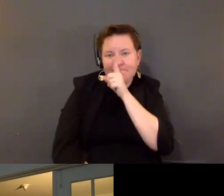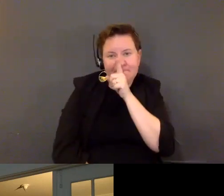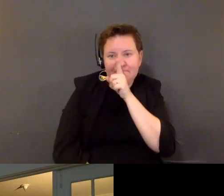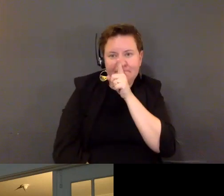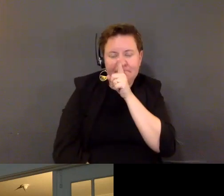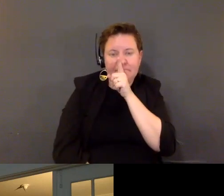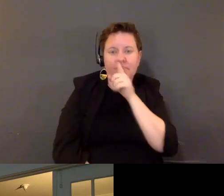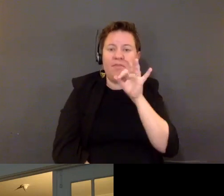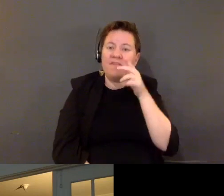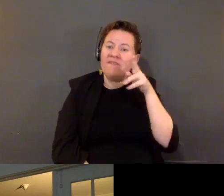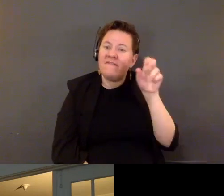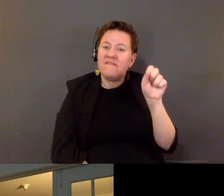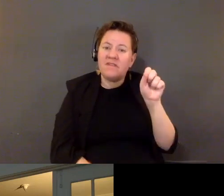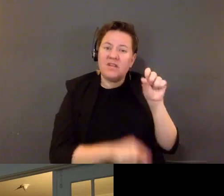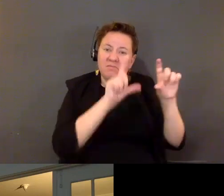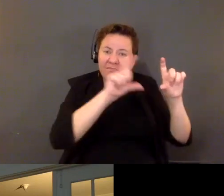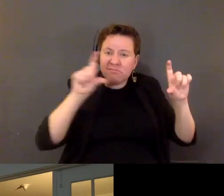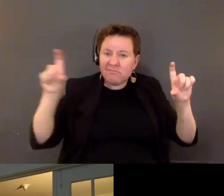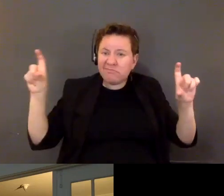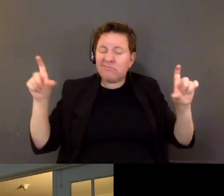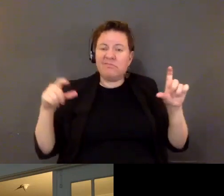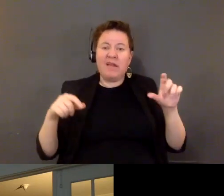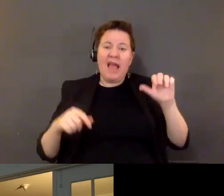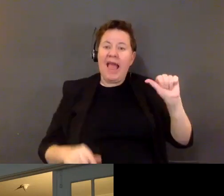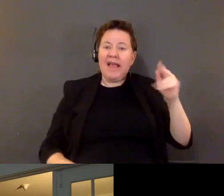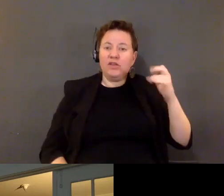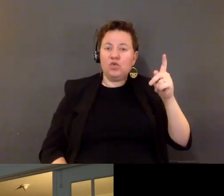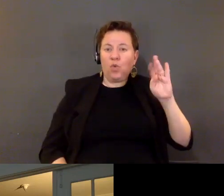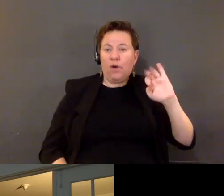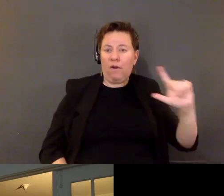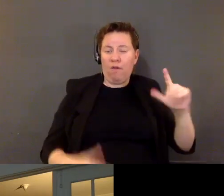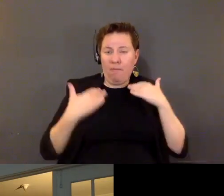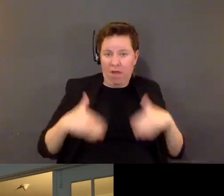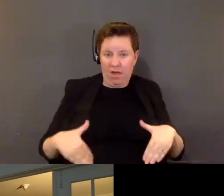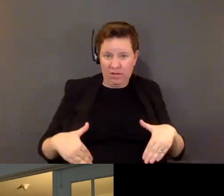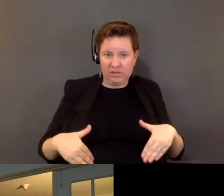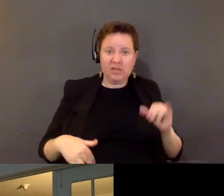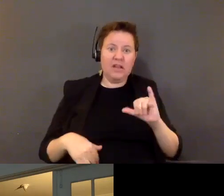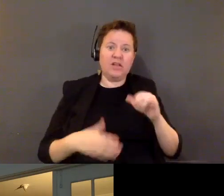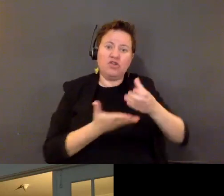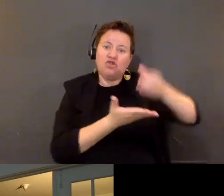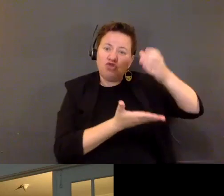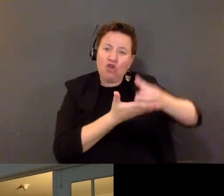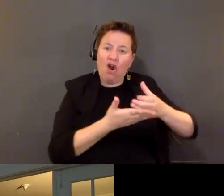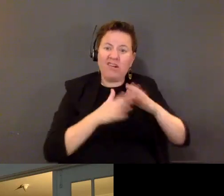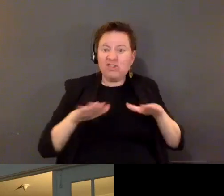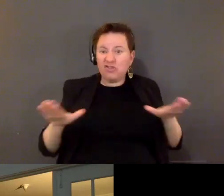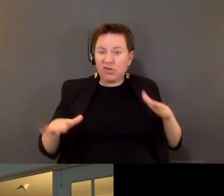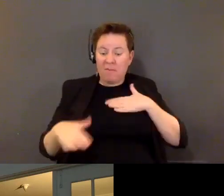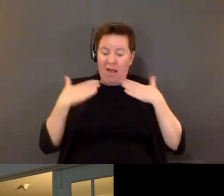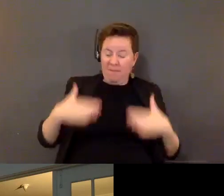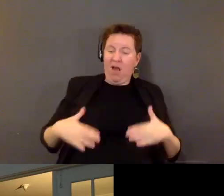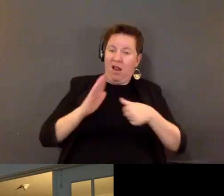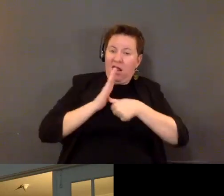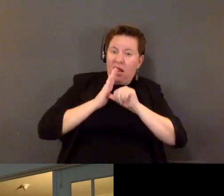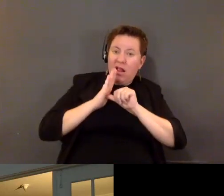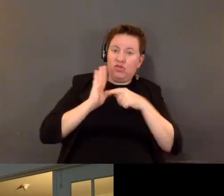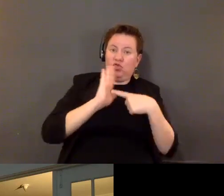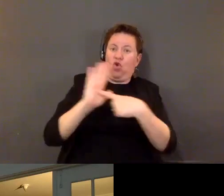were perfectly a historical bodies like the jar children my body was a marker in time in a way i